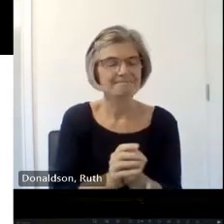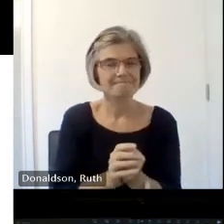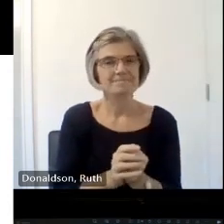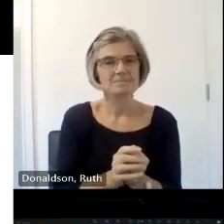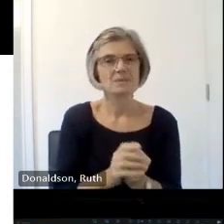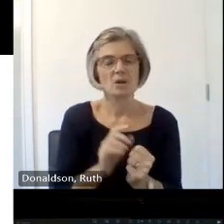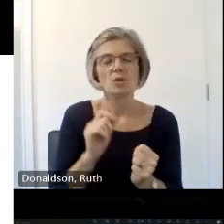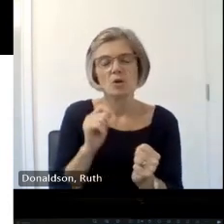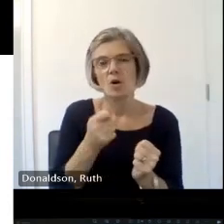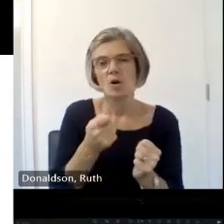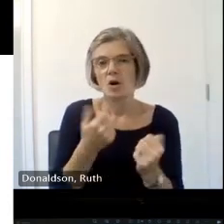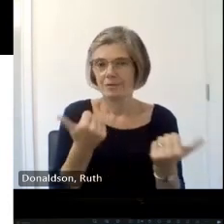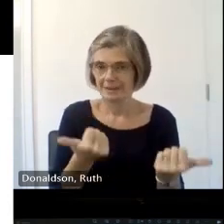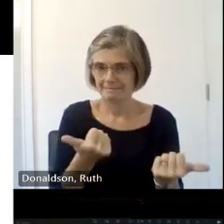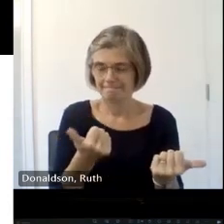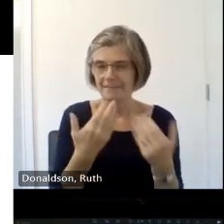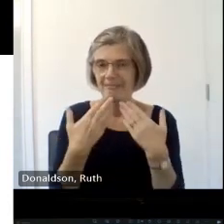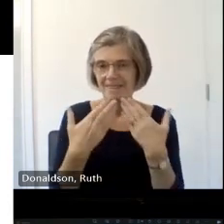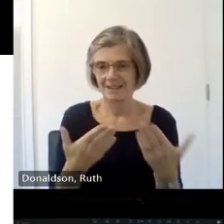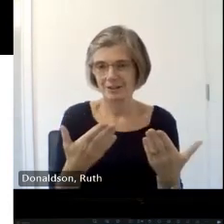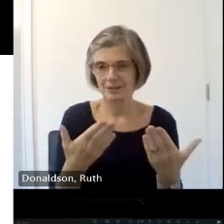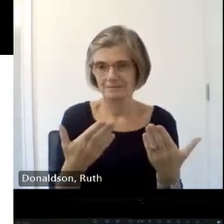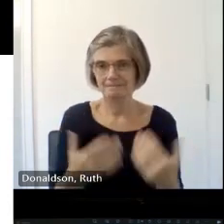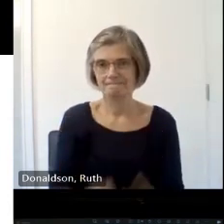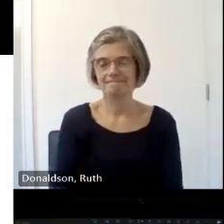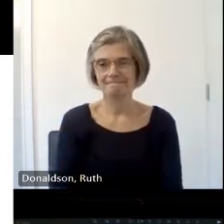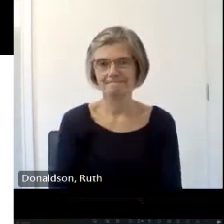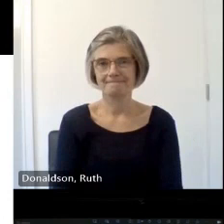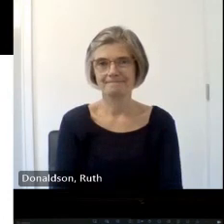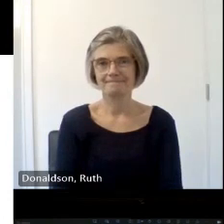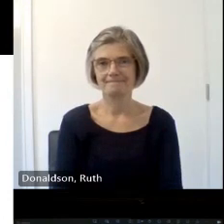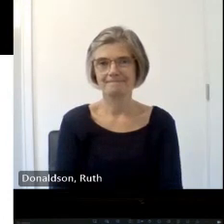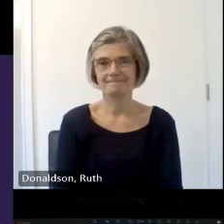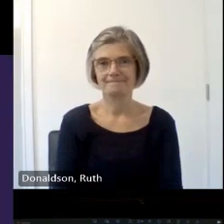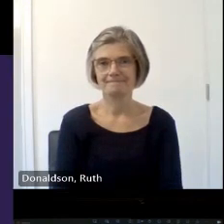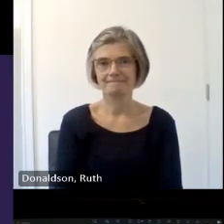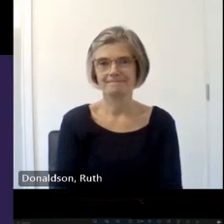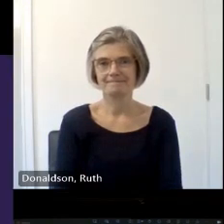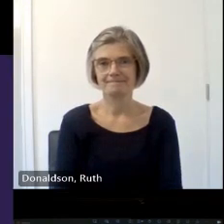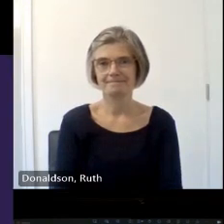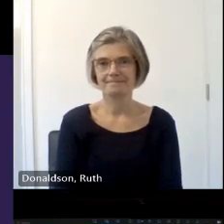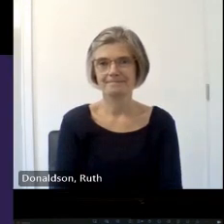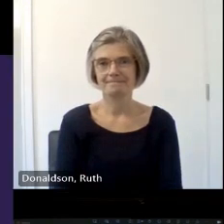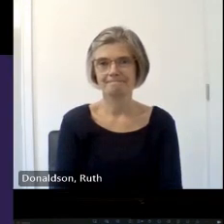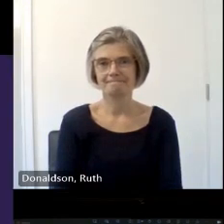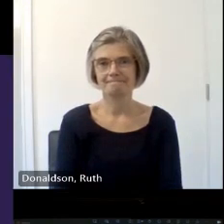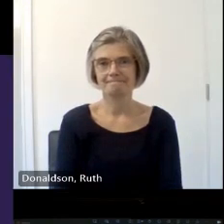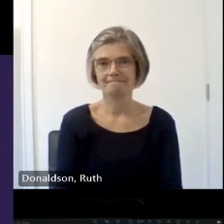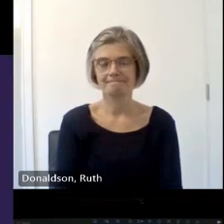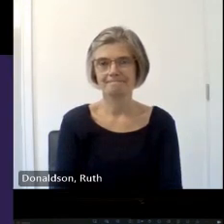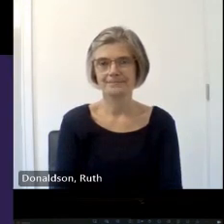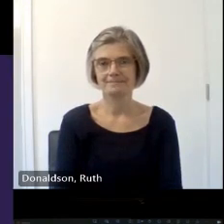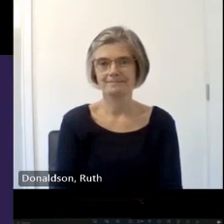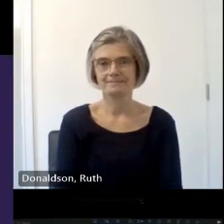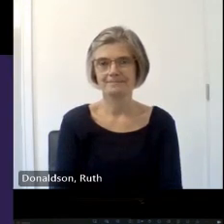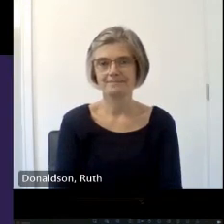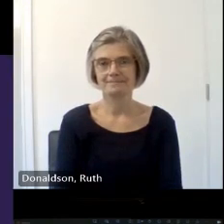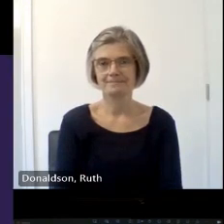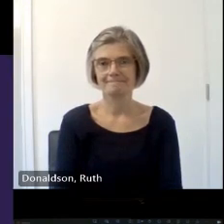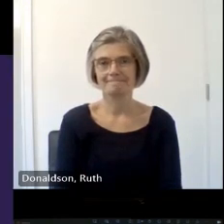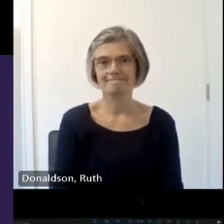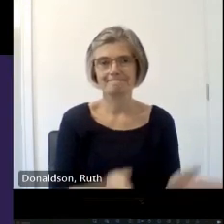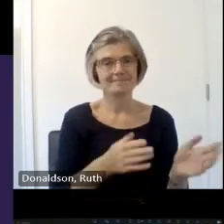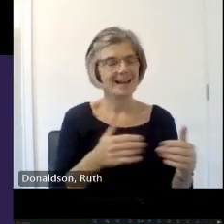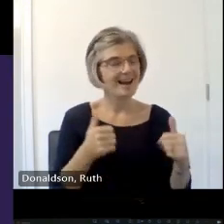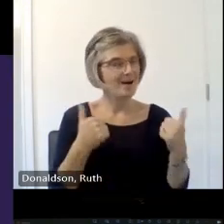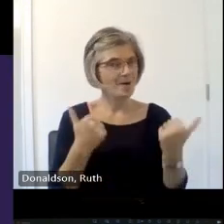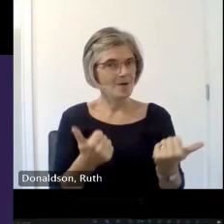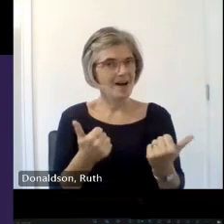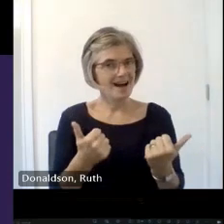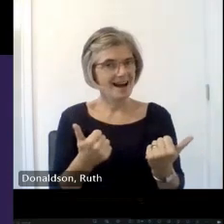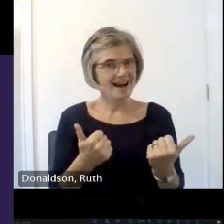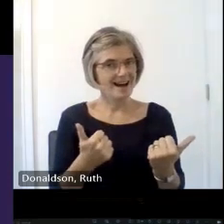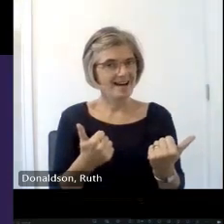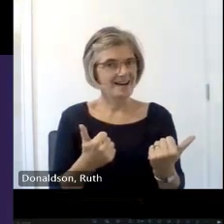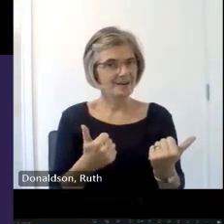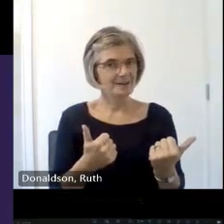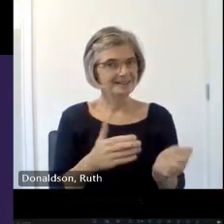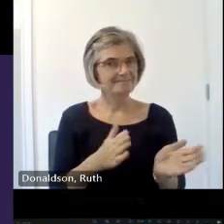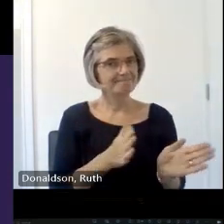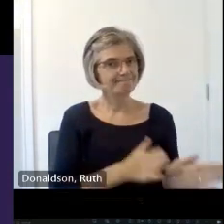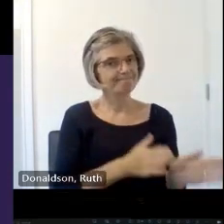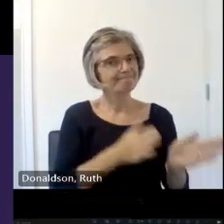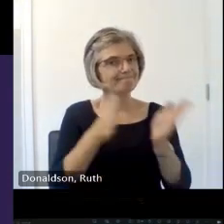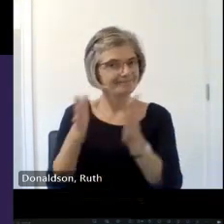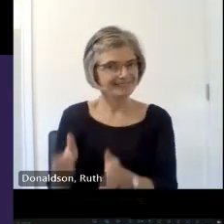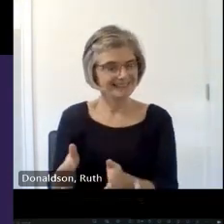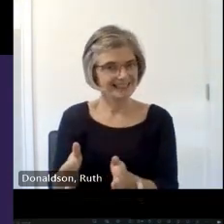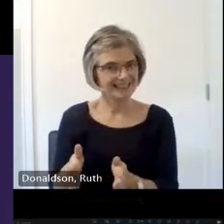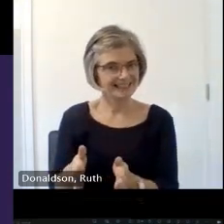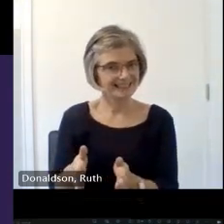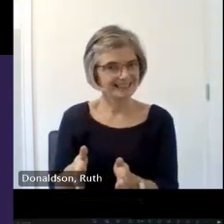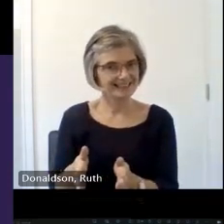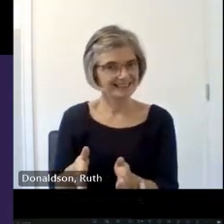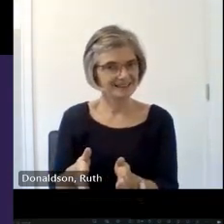much okay wonderful so next up leaving a mark on History the Masons marks of Scotland and we're